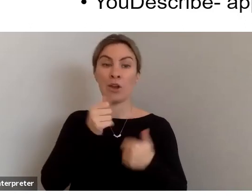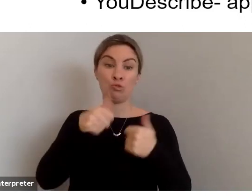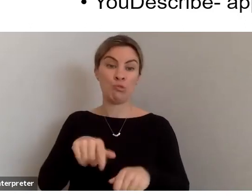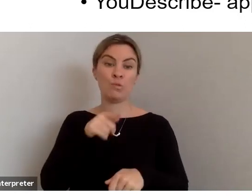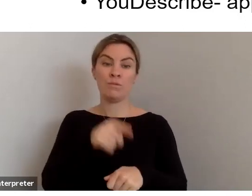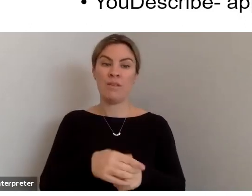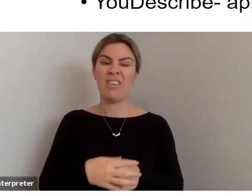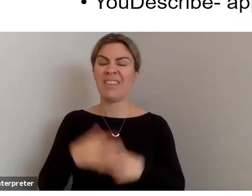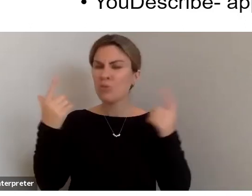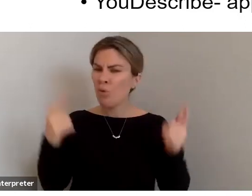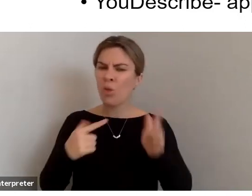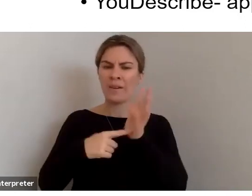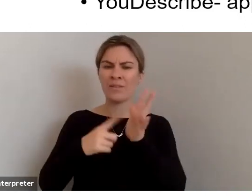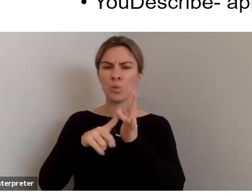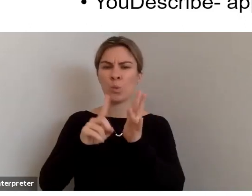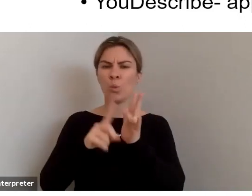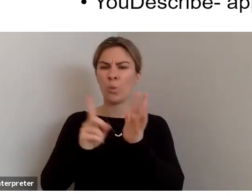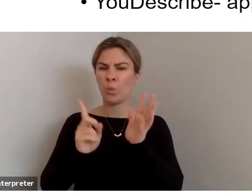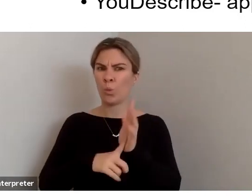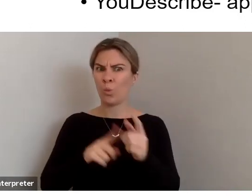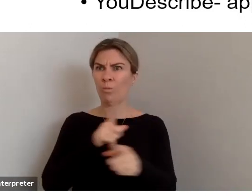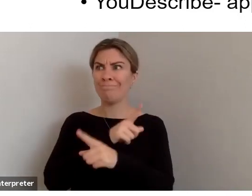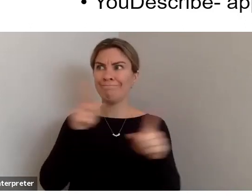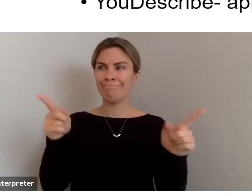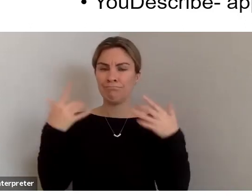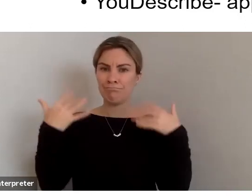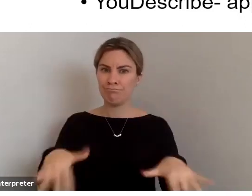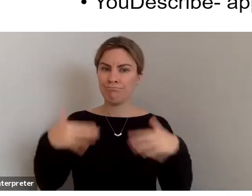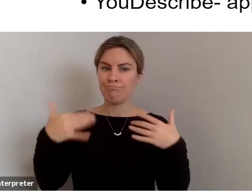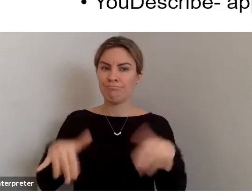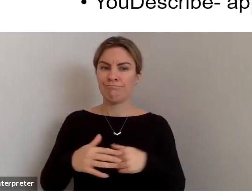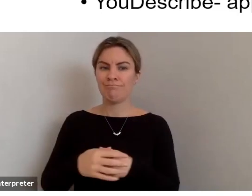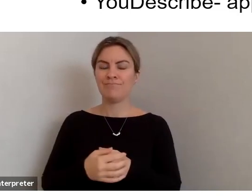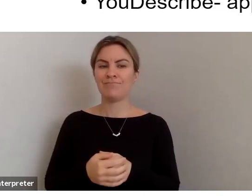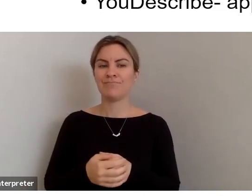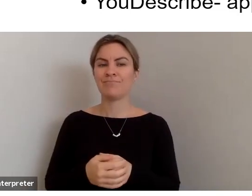Sometimes it is as easy as googling it.